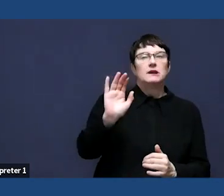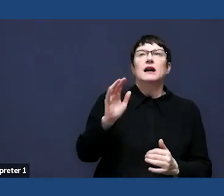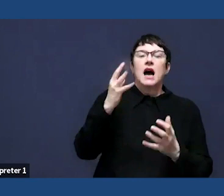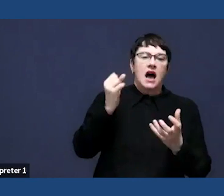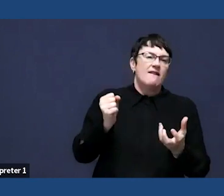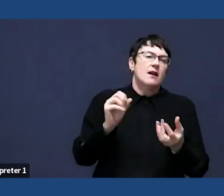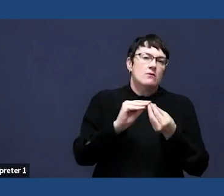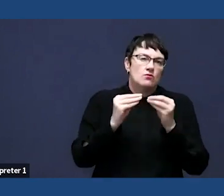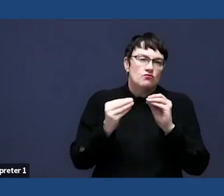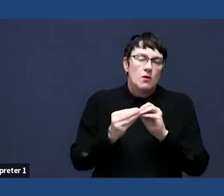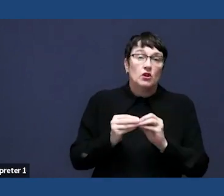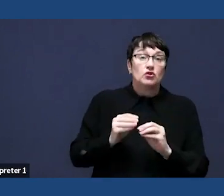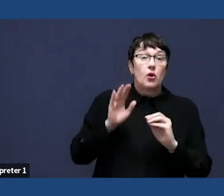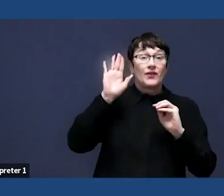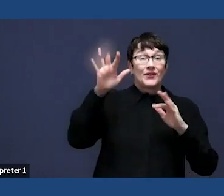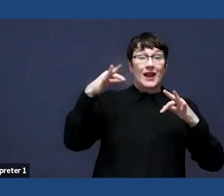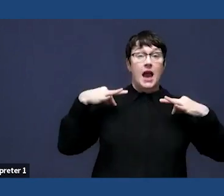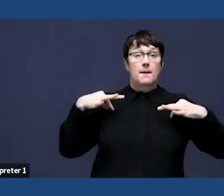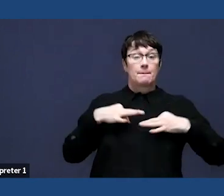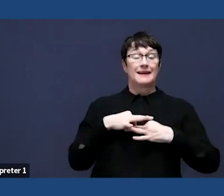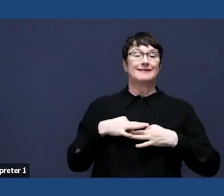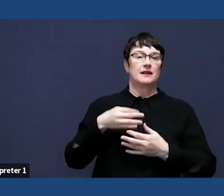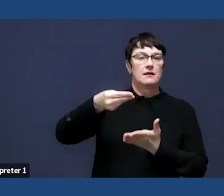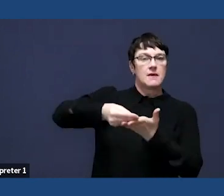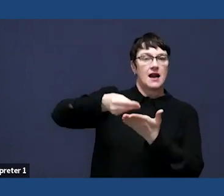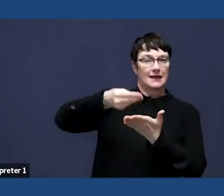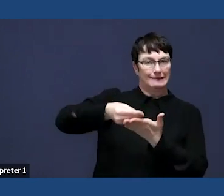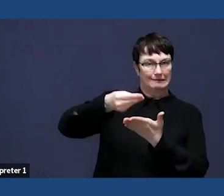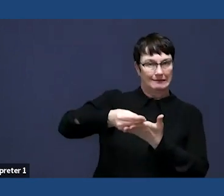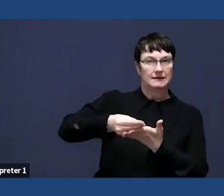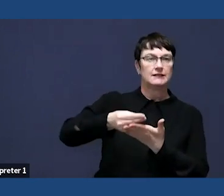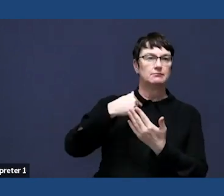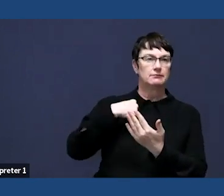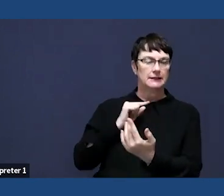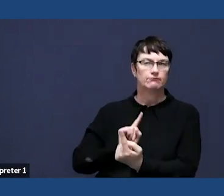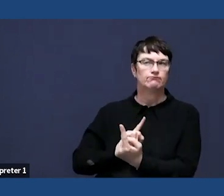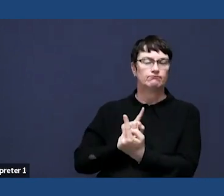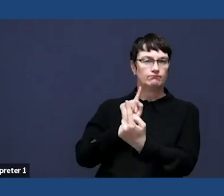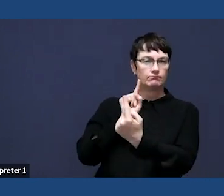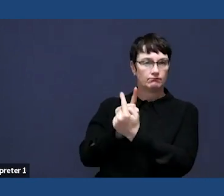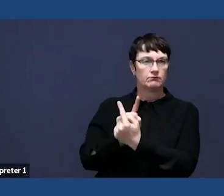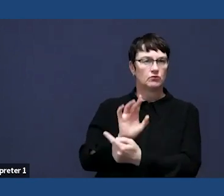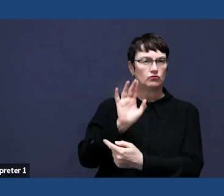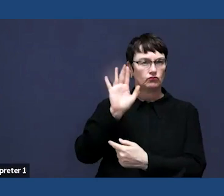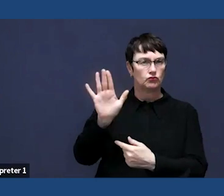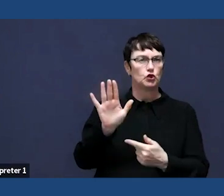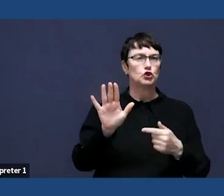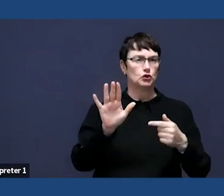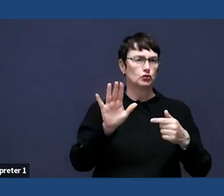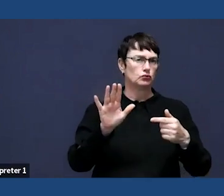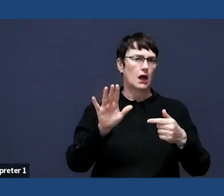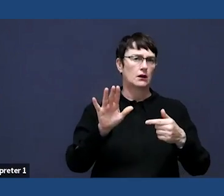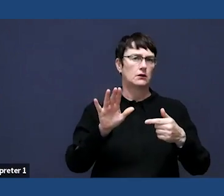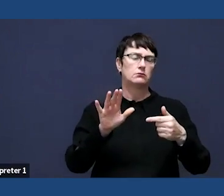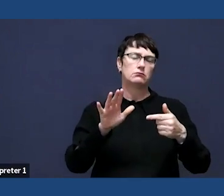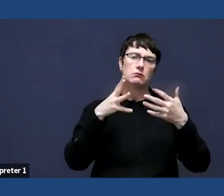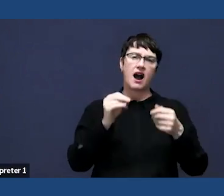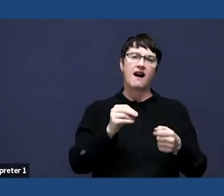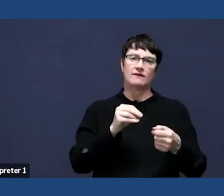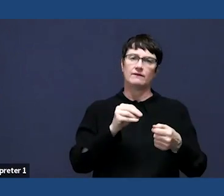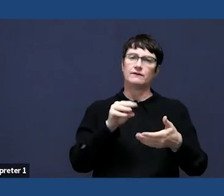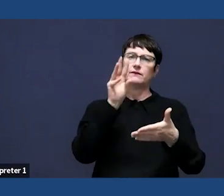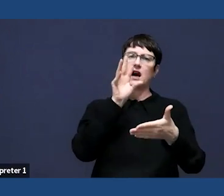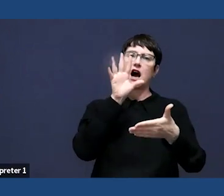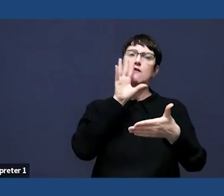Only -- according to her report, only 23% of older Ugandan residents had access to a